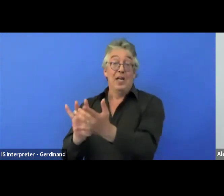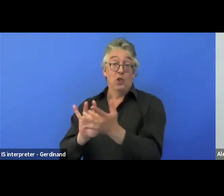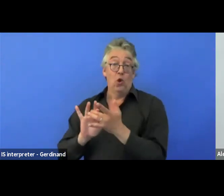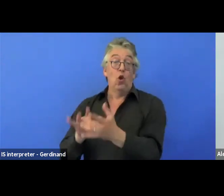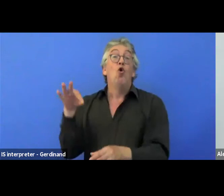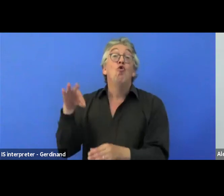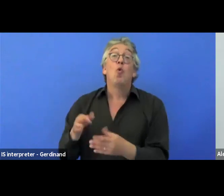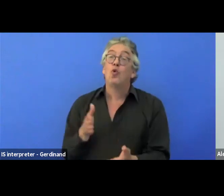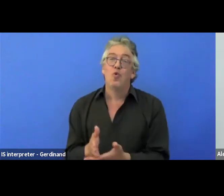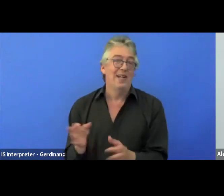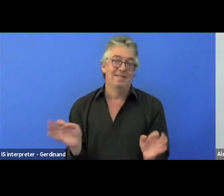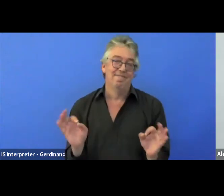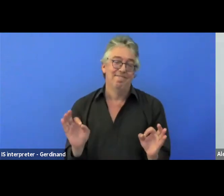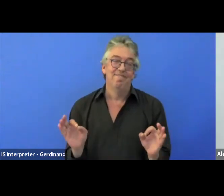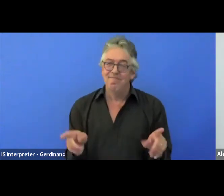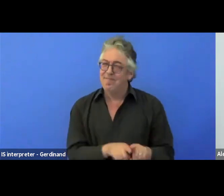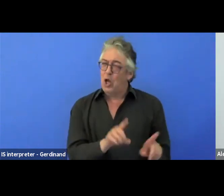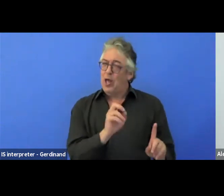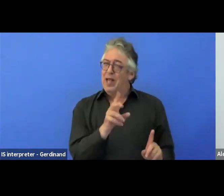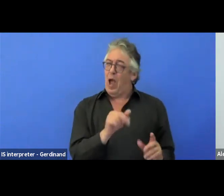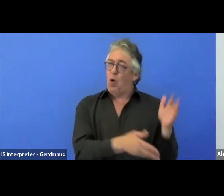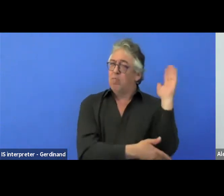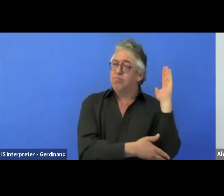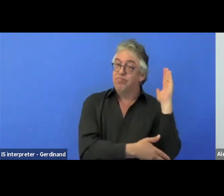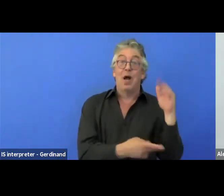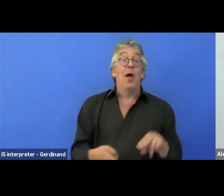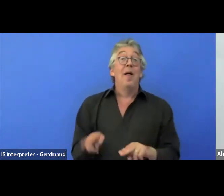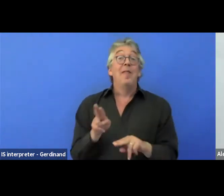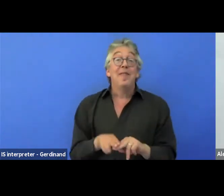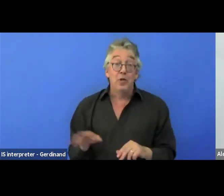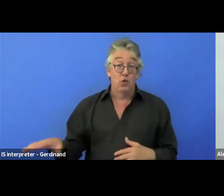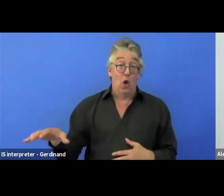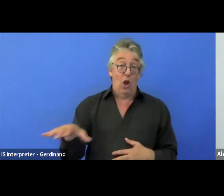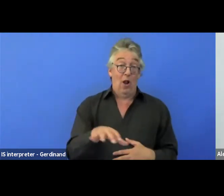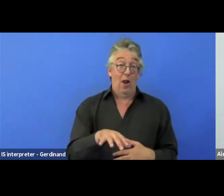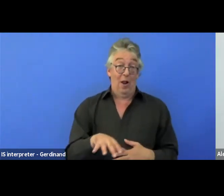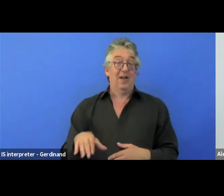but as Chiara explained their members are national standardisation bodies.